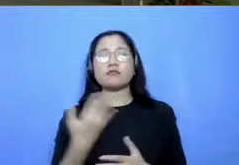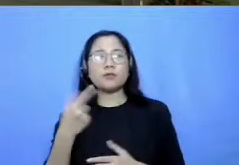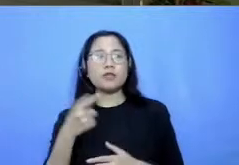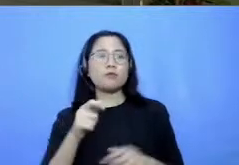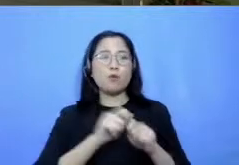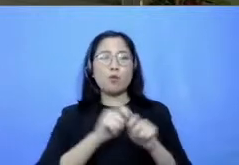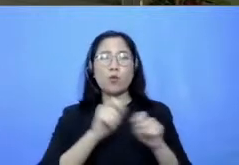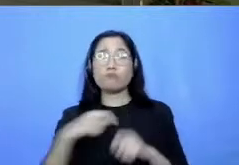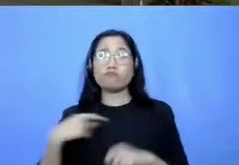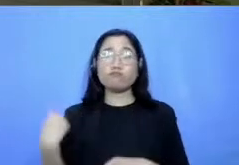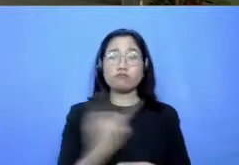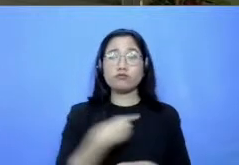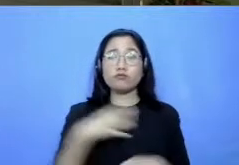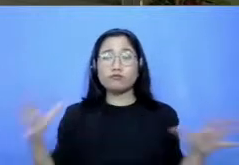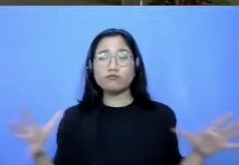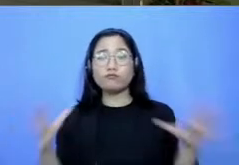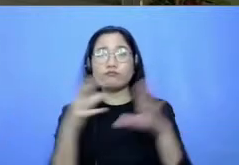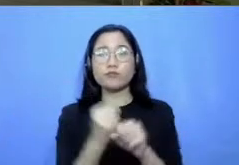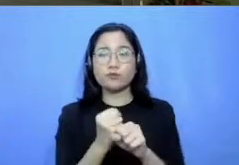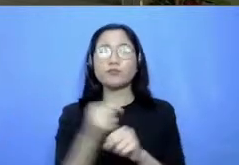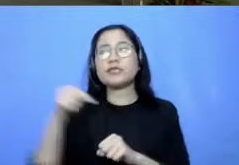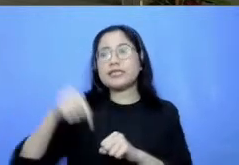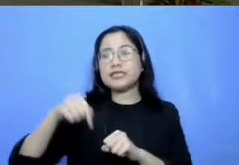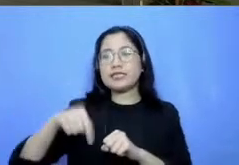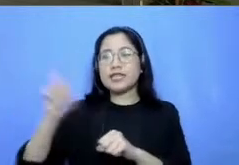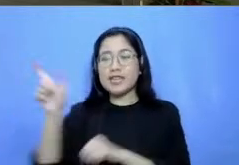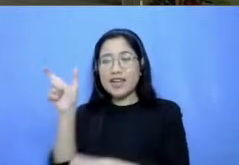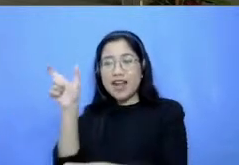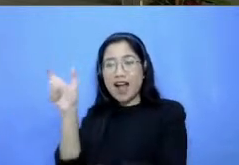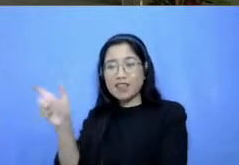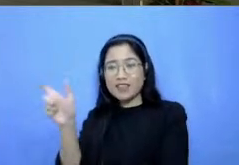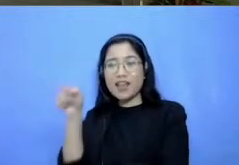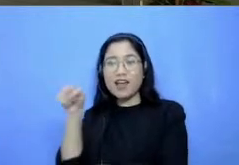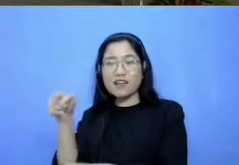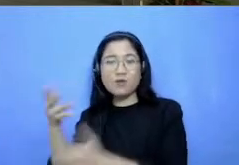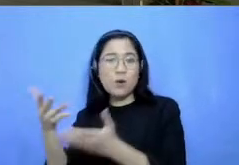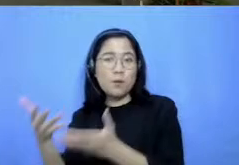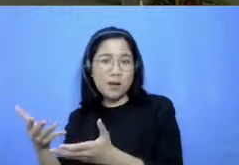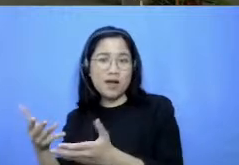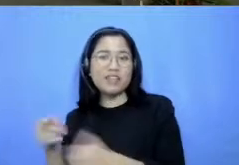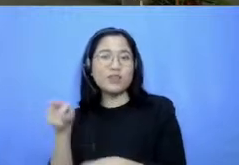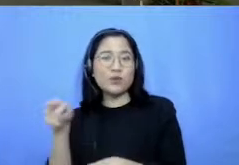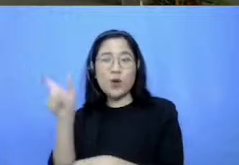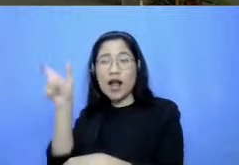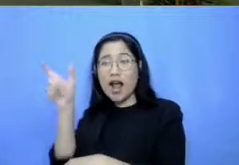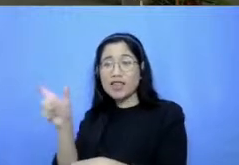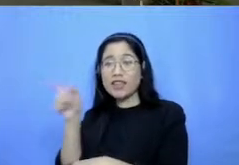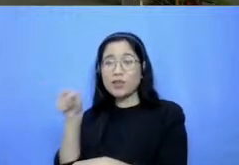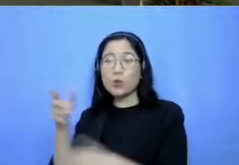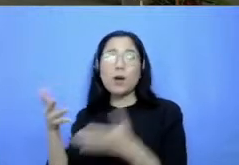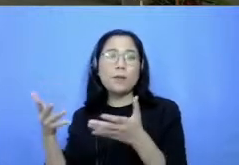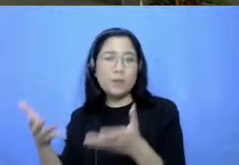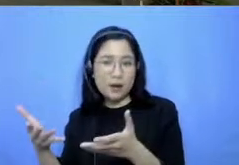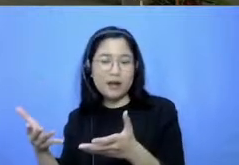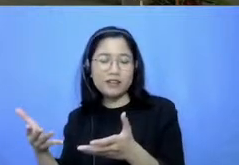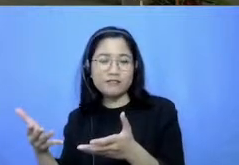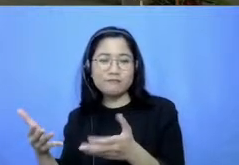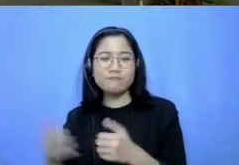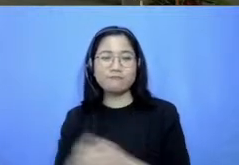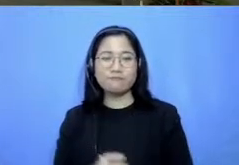ladies and gentlemen, so what is this word? OK, I'll give you a chance to type it